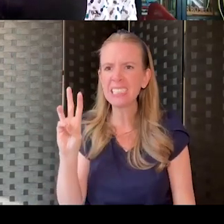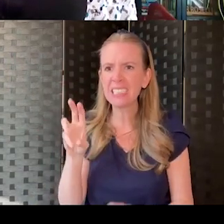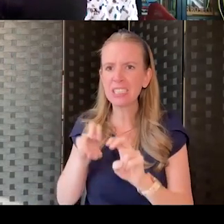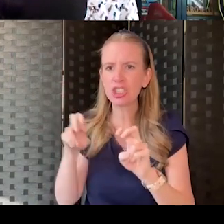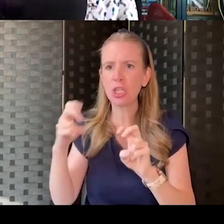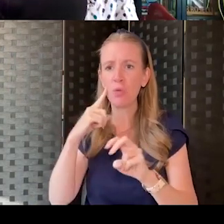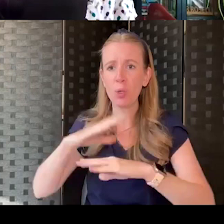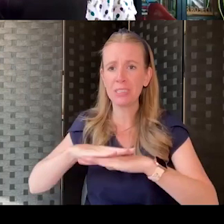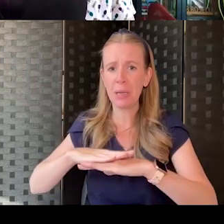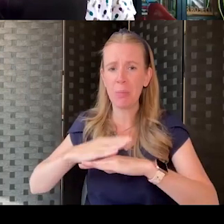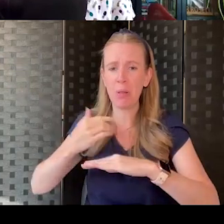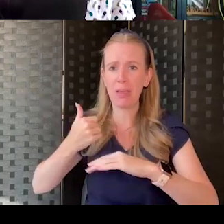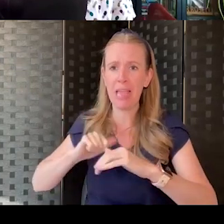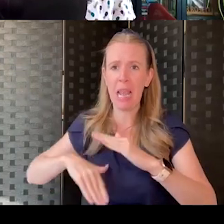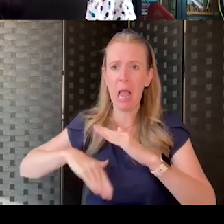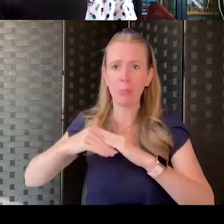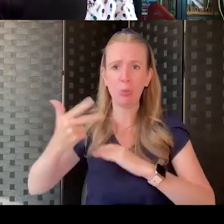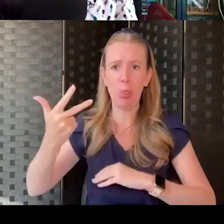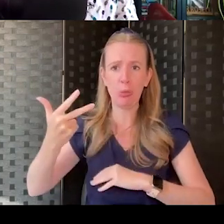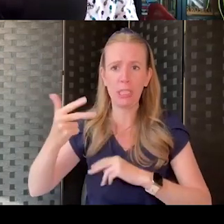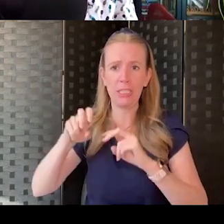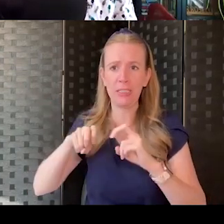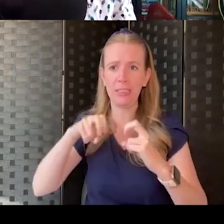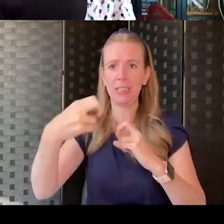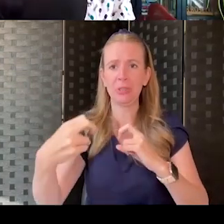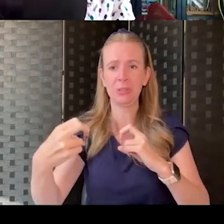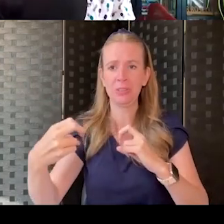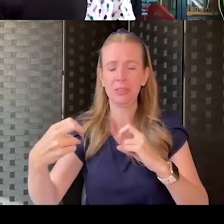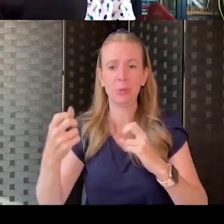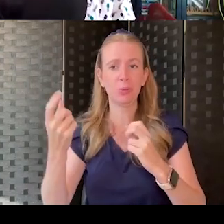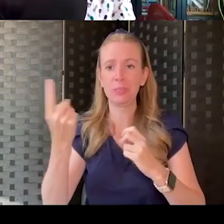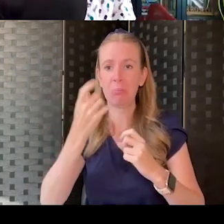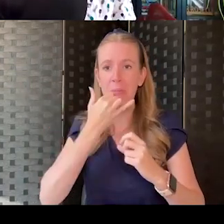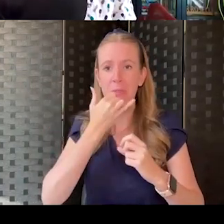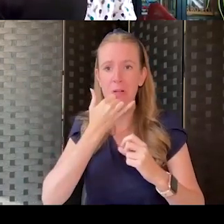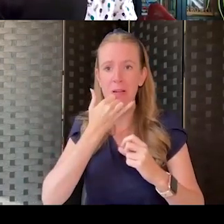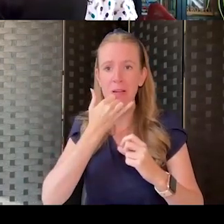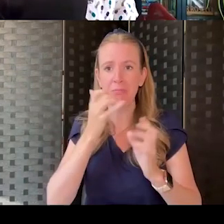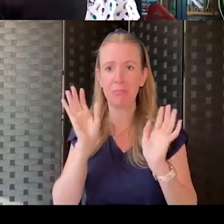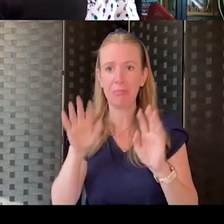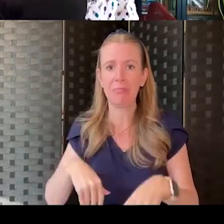can hold maximum three people. So something's wrong here. I'm going to stop riffing on that.